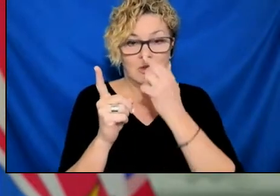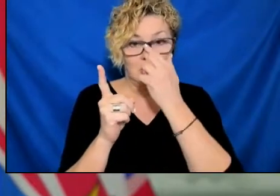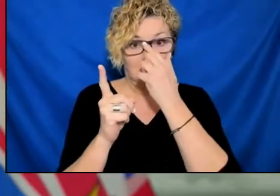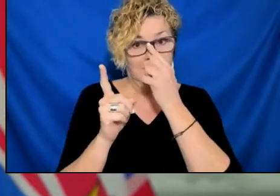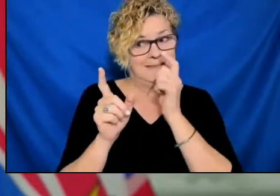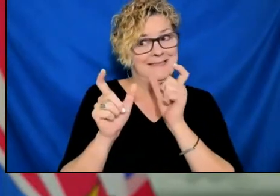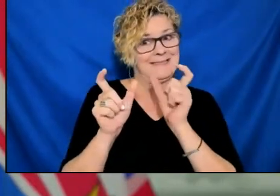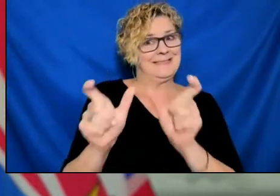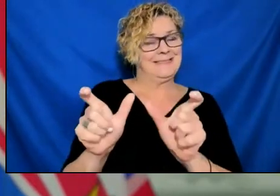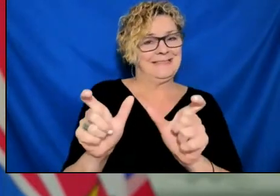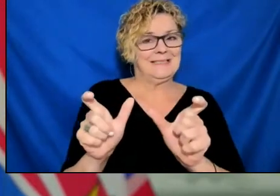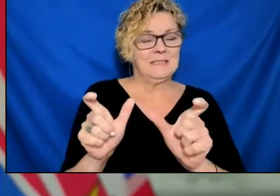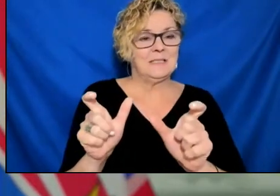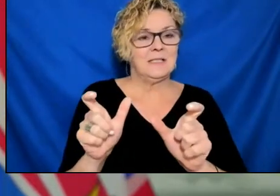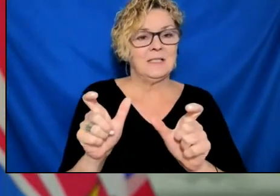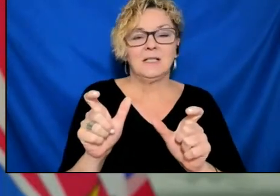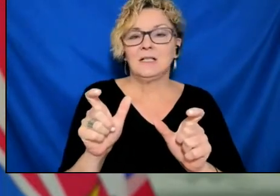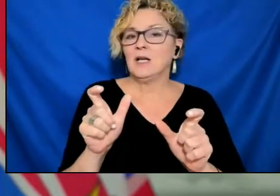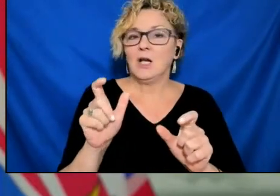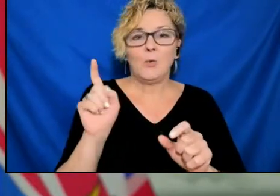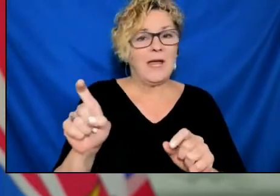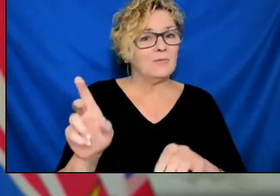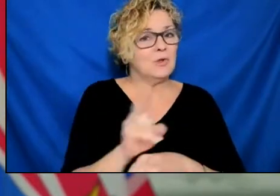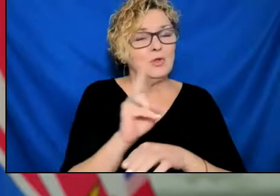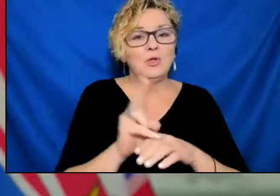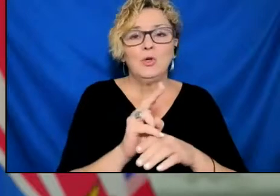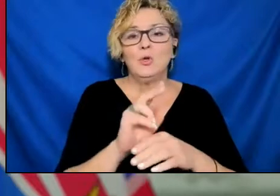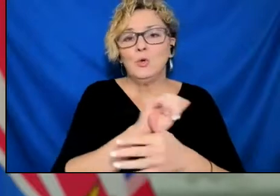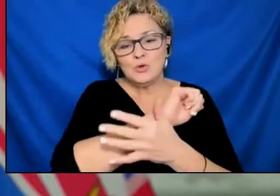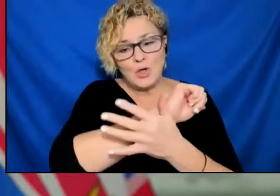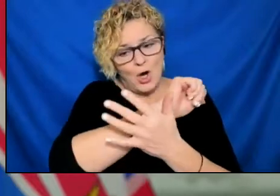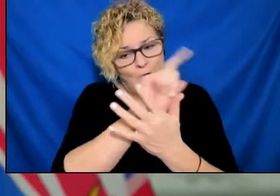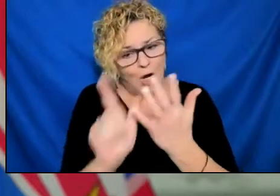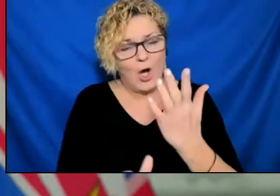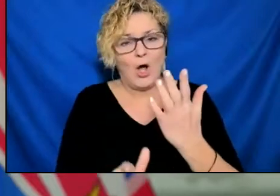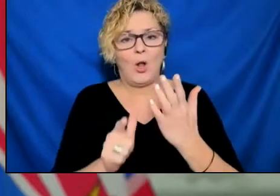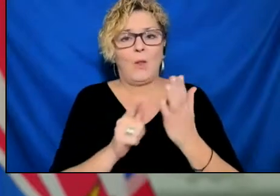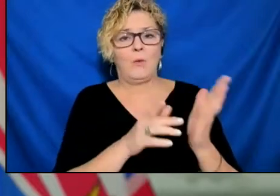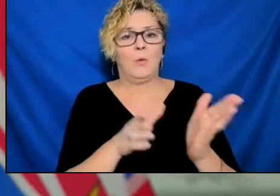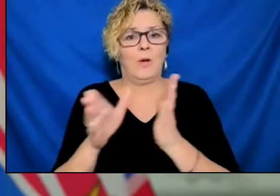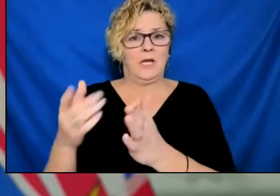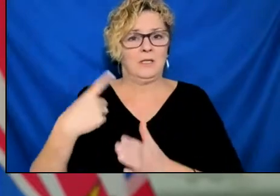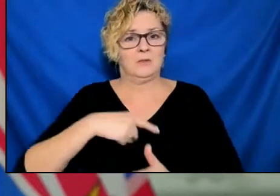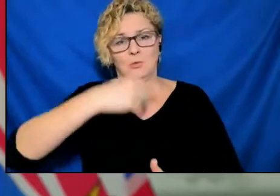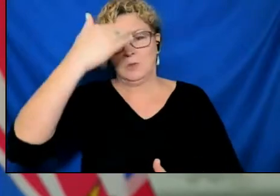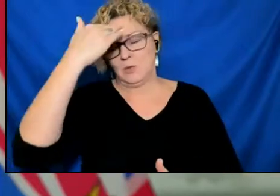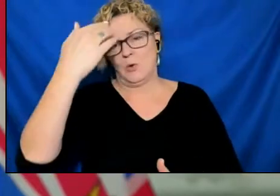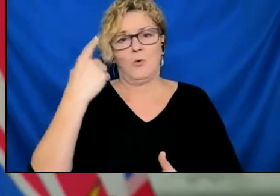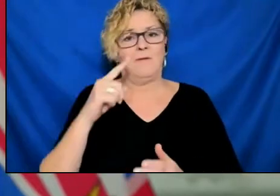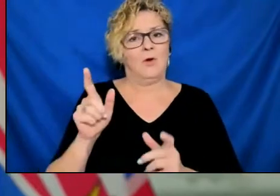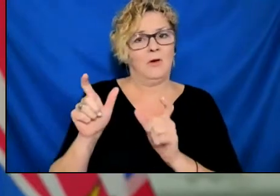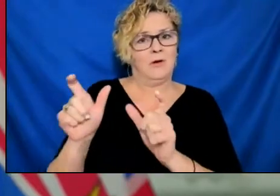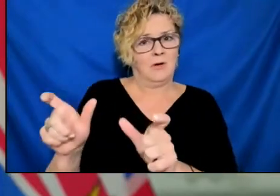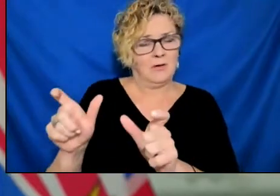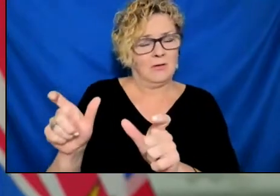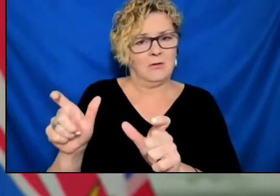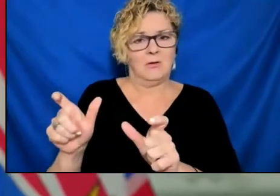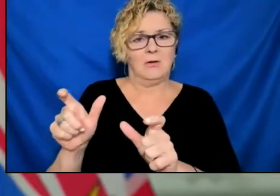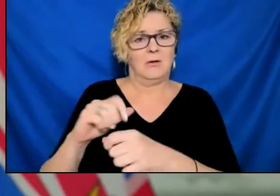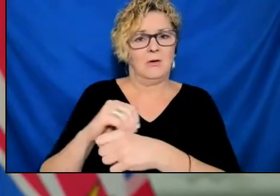sure that we're mitigating it as best we can. This means using all of our